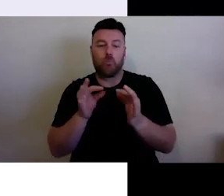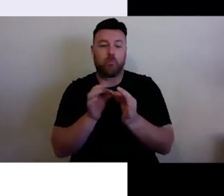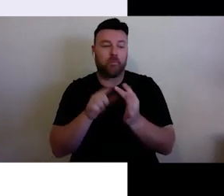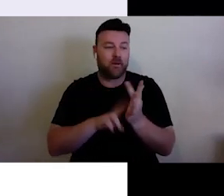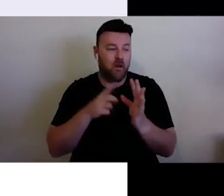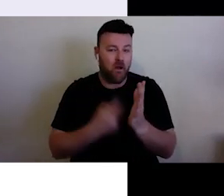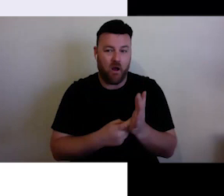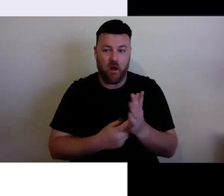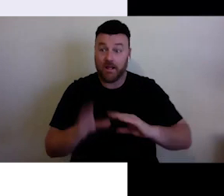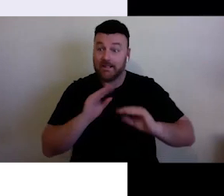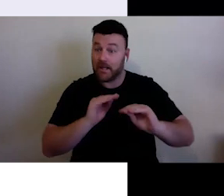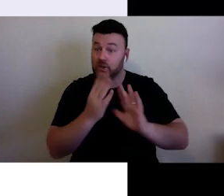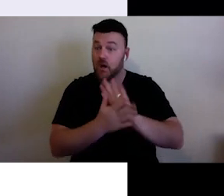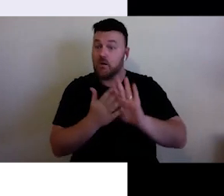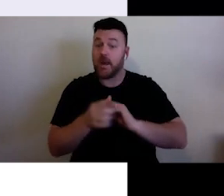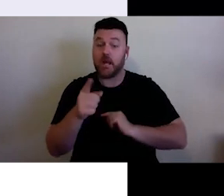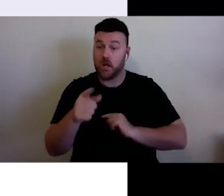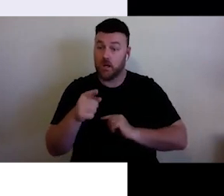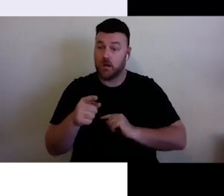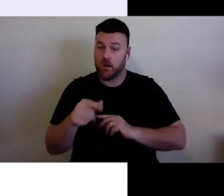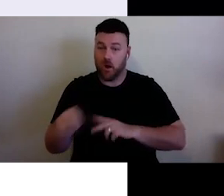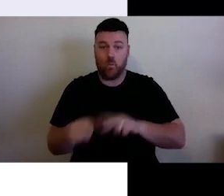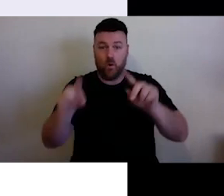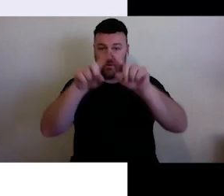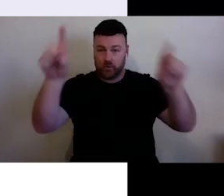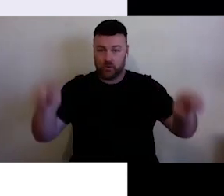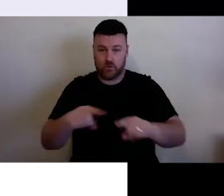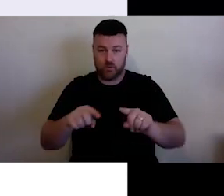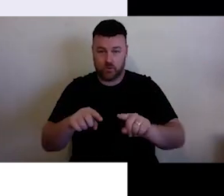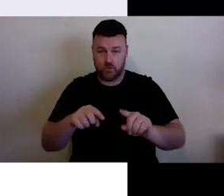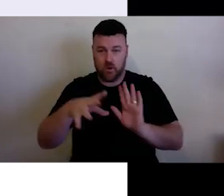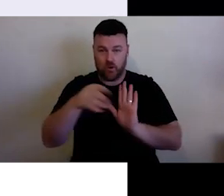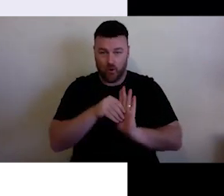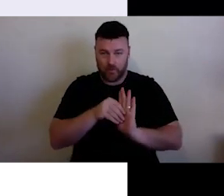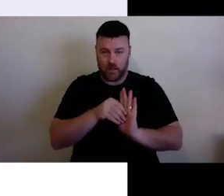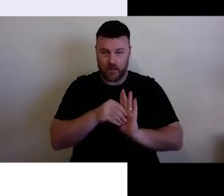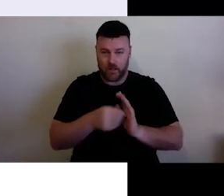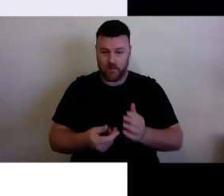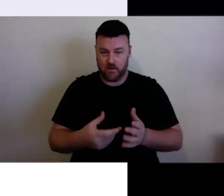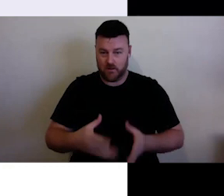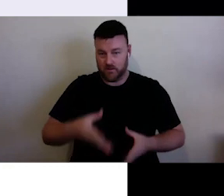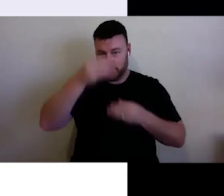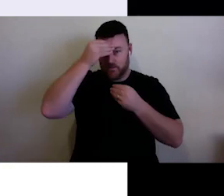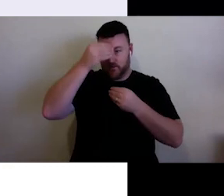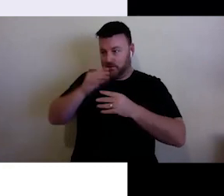Can someone just copy there and, then, they turn around and they're weaving and they're copying those dances. There are is increased